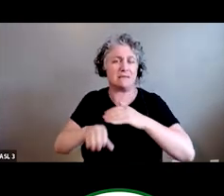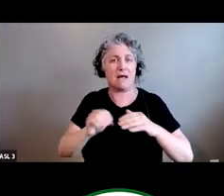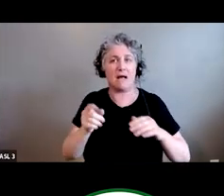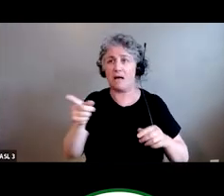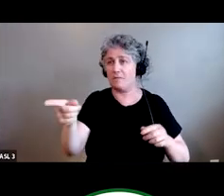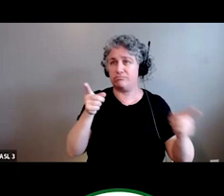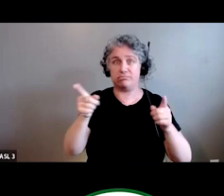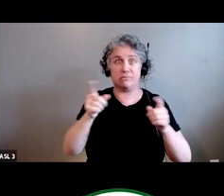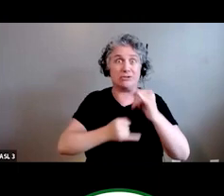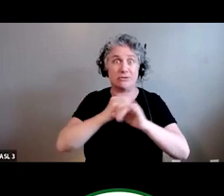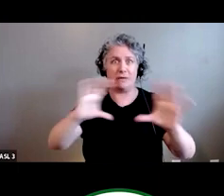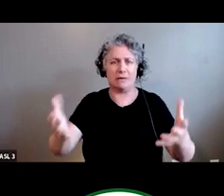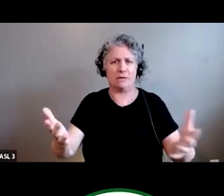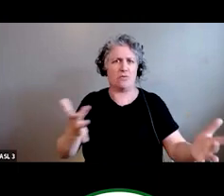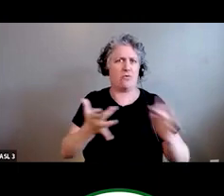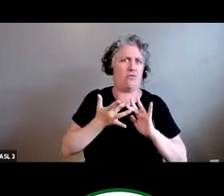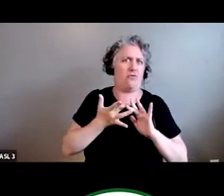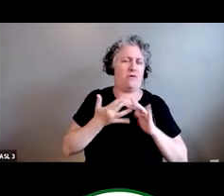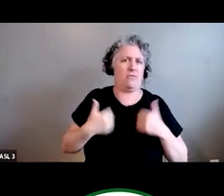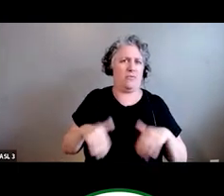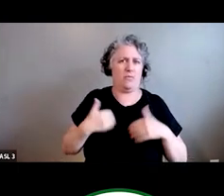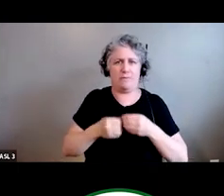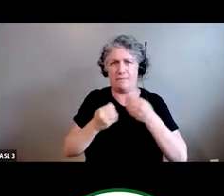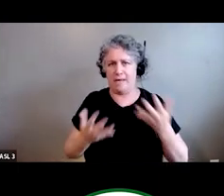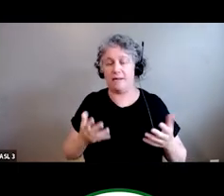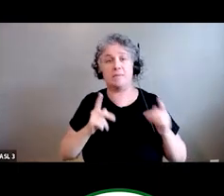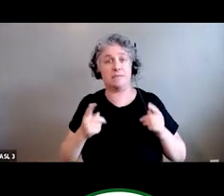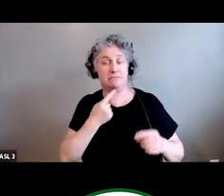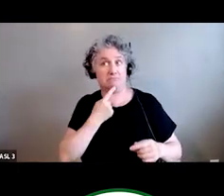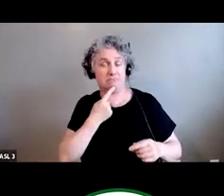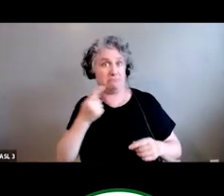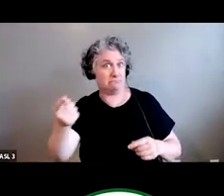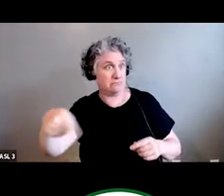But needed accessible infrastructure to do so. The mental and physical health and wellbeing